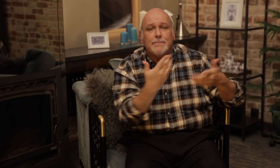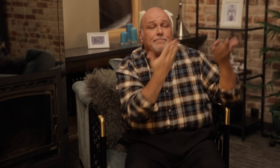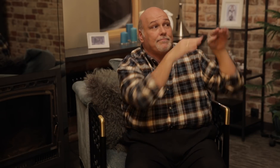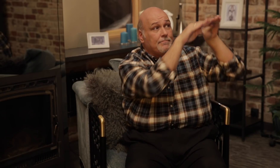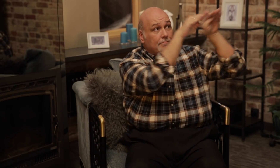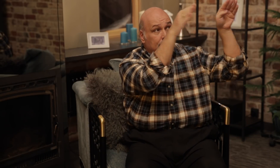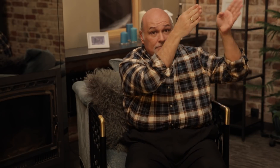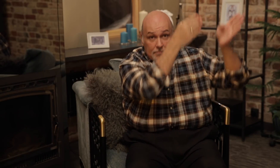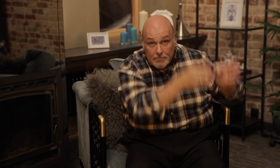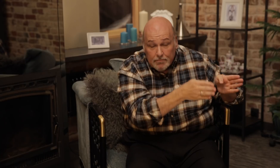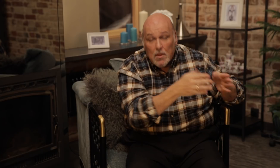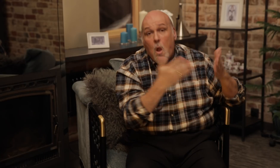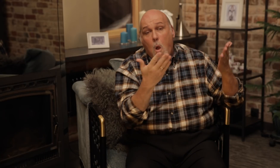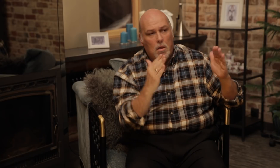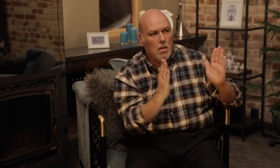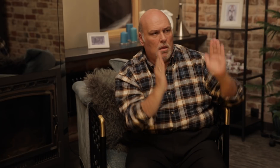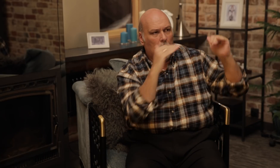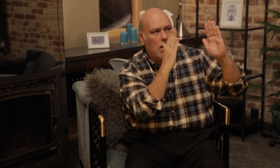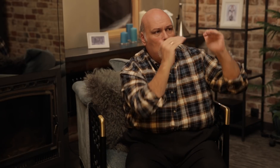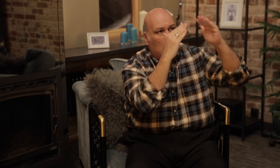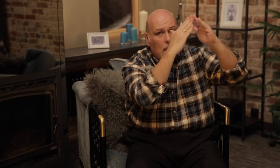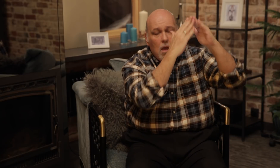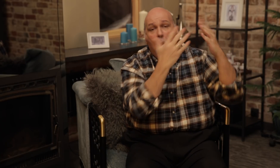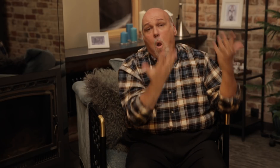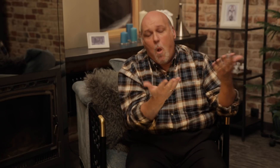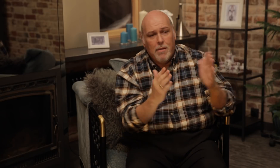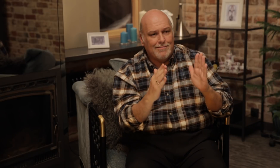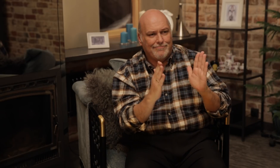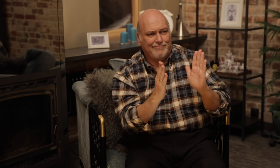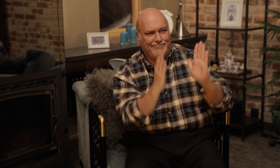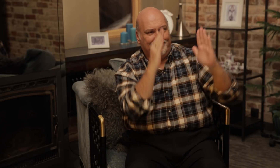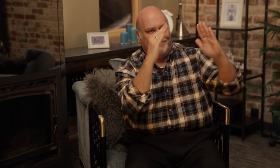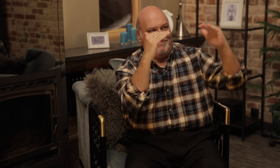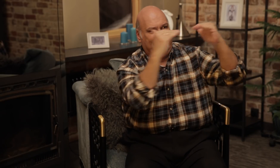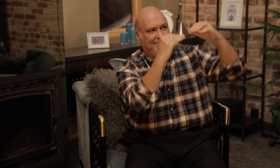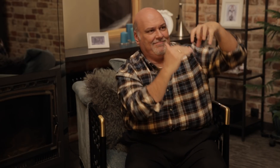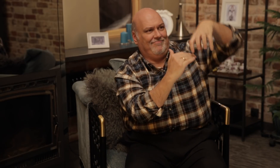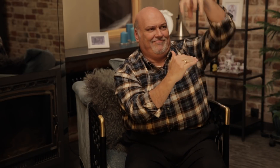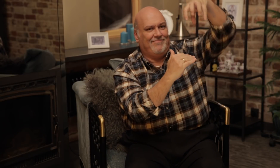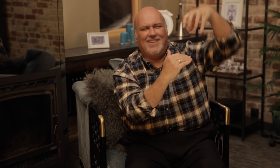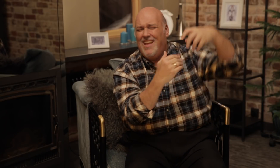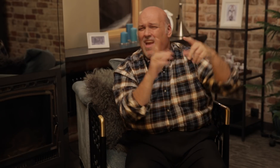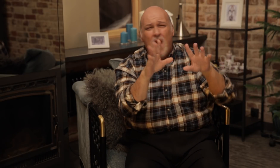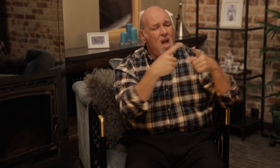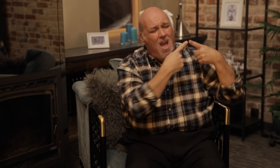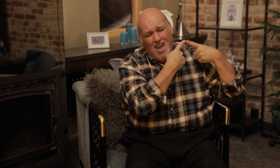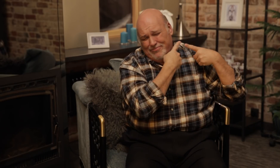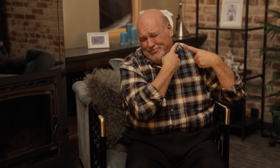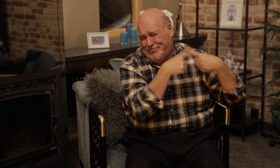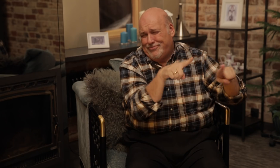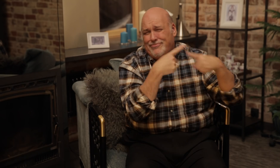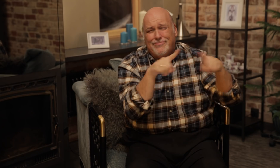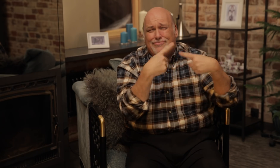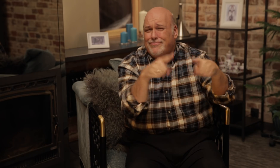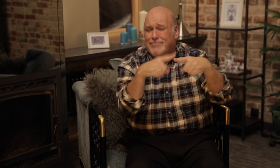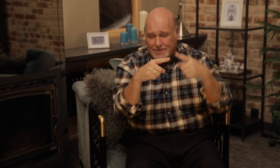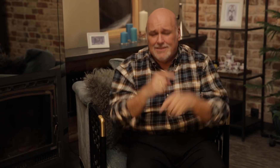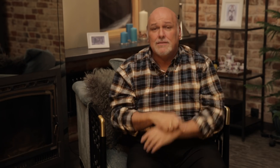Each building designed differently, some in blocks, some are layered, and some may be futuristic.